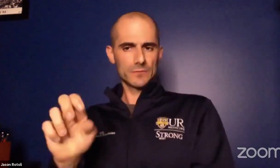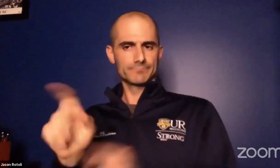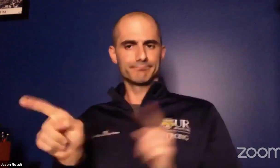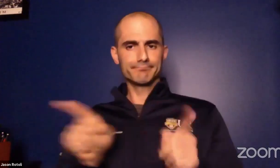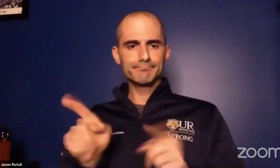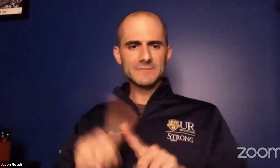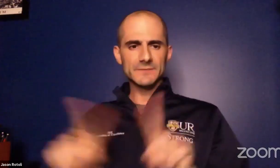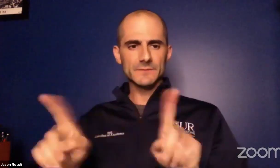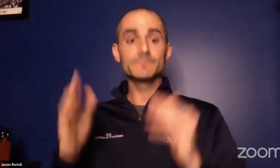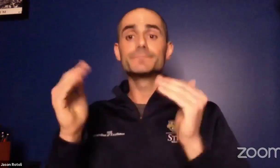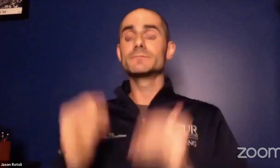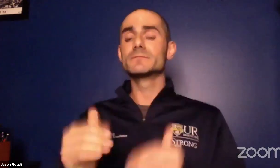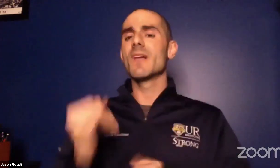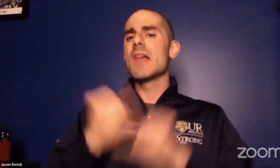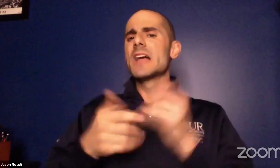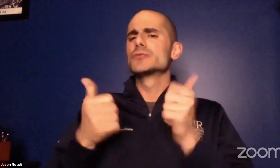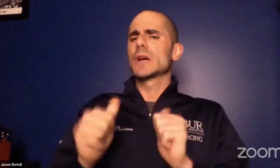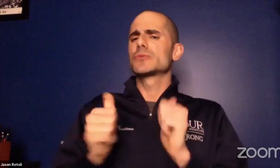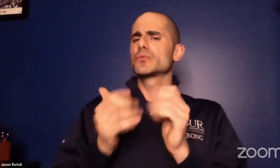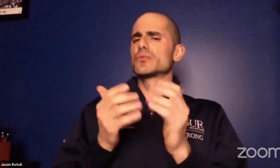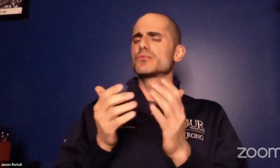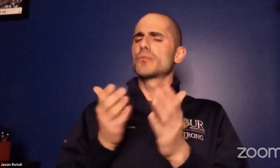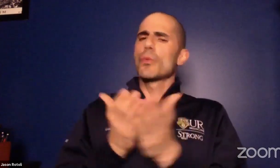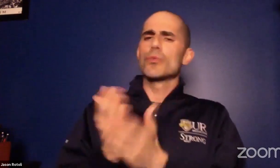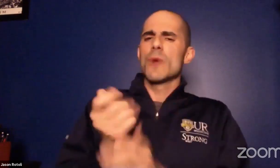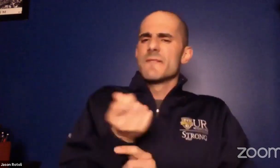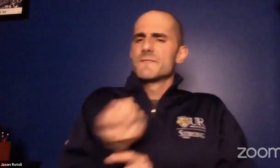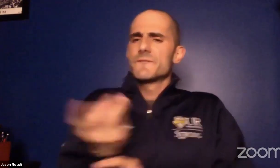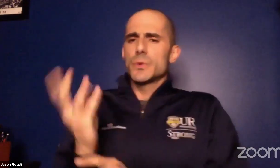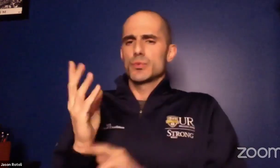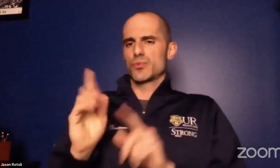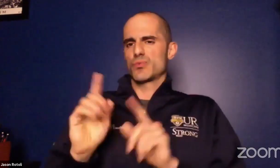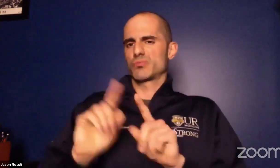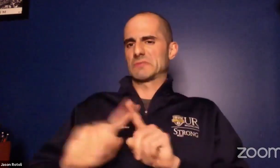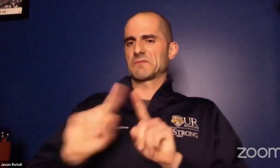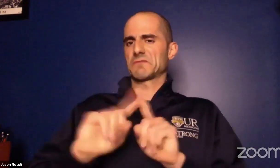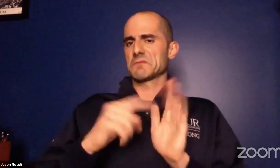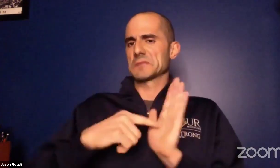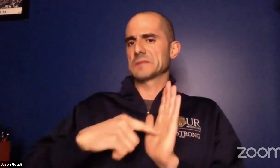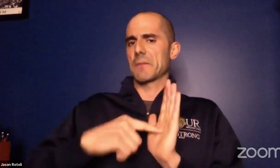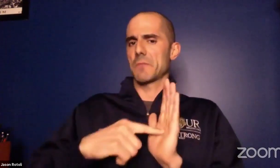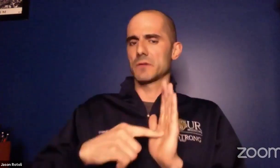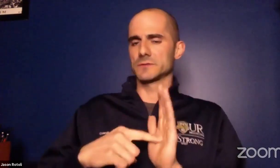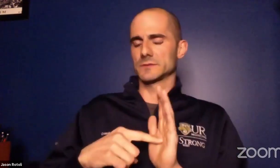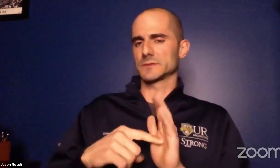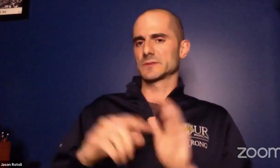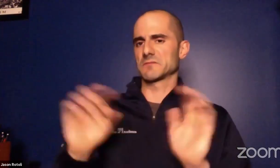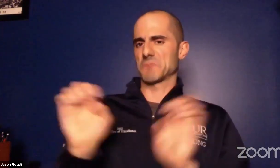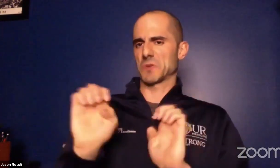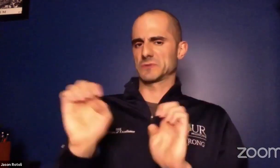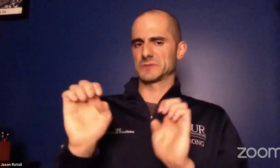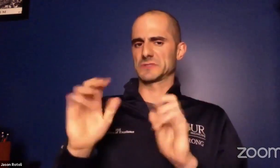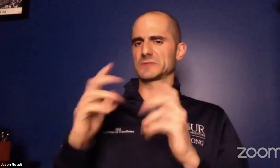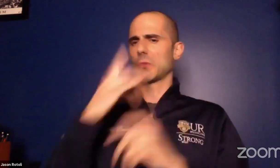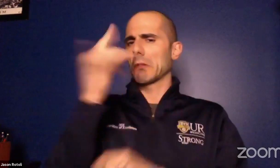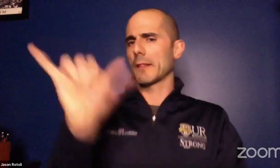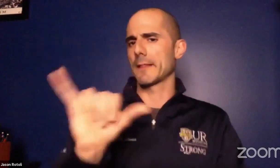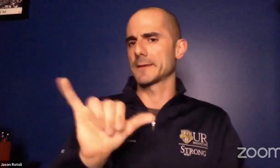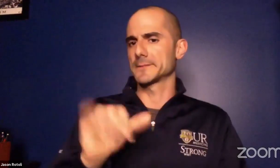sure that we could do this again. I want to be able to explain what the word emergency actually means when we're talking about